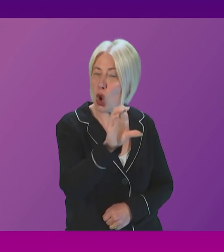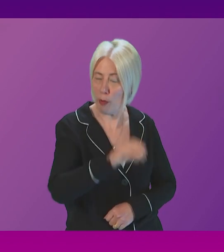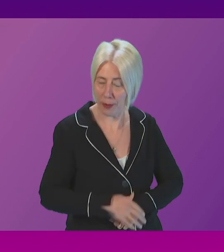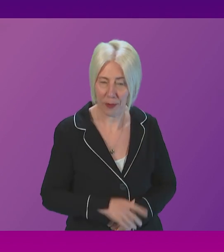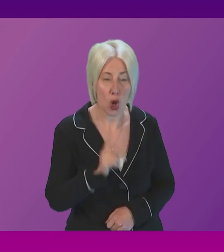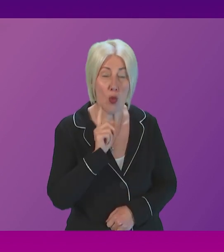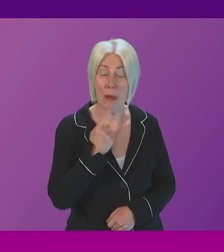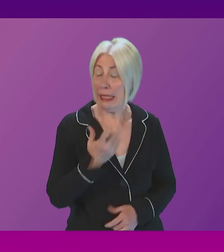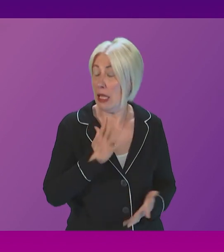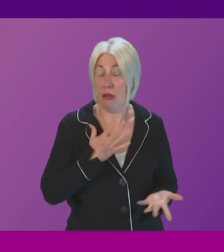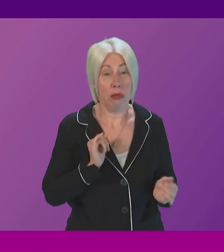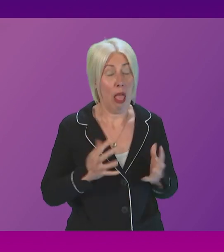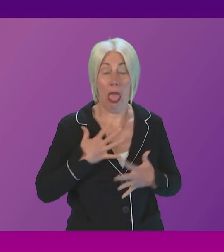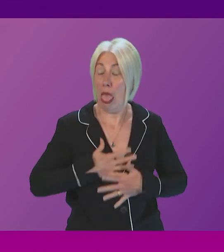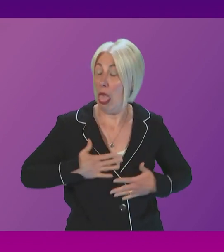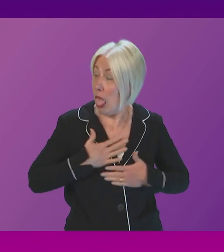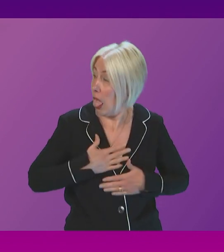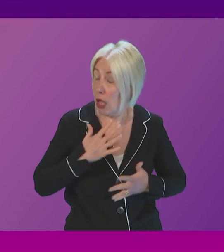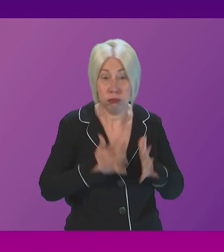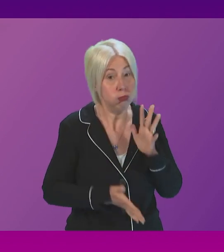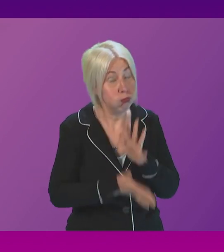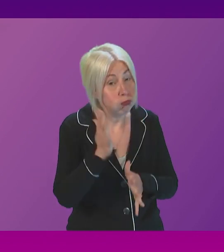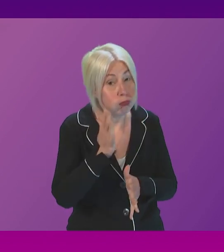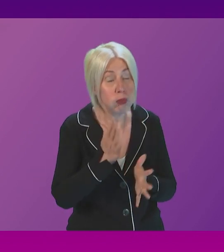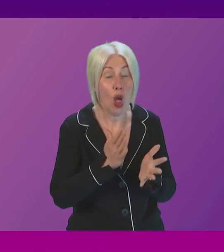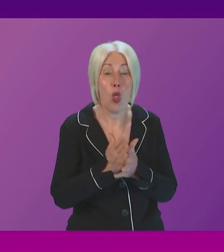“I’m really at my wits end with all the disruption caused by our aging ferry fleet